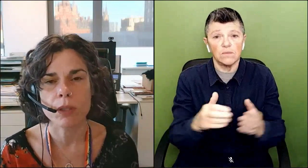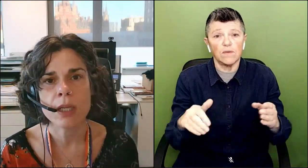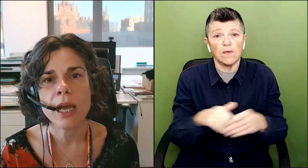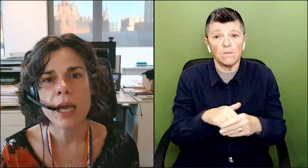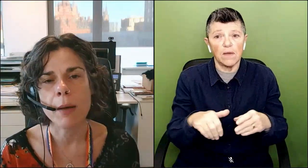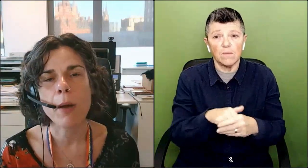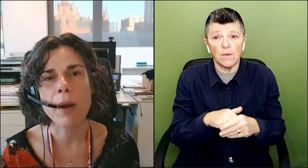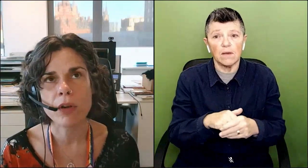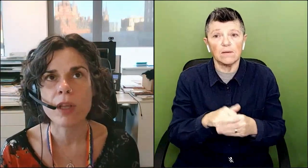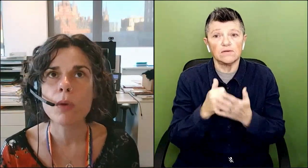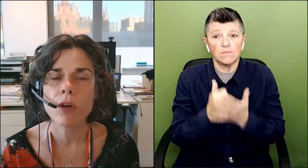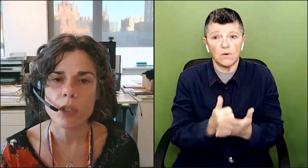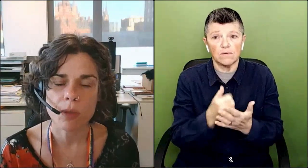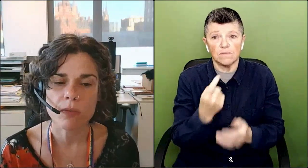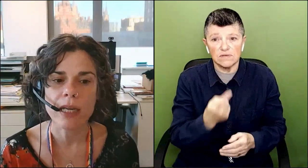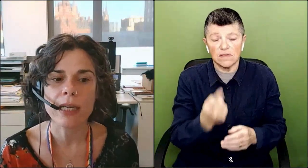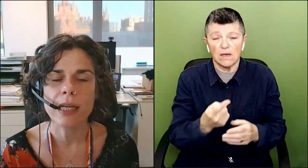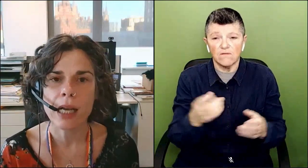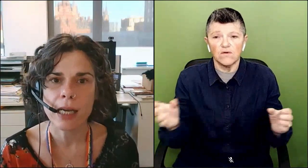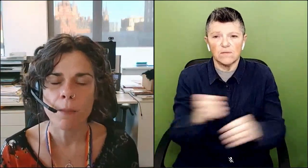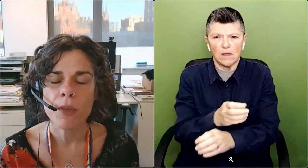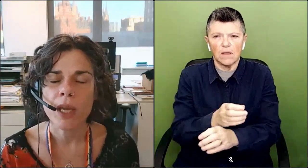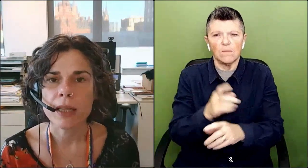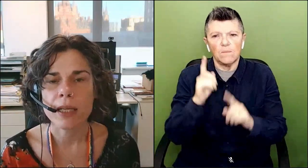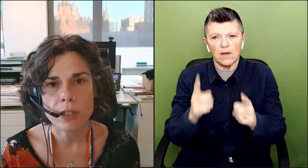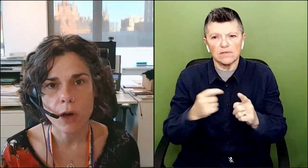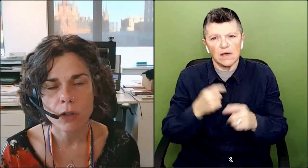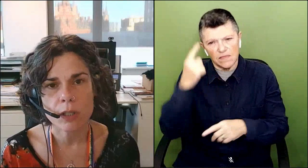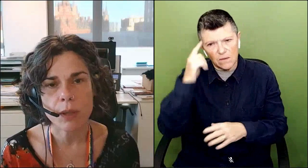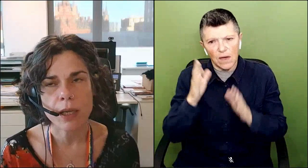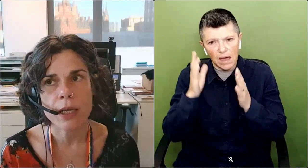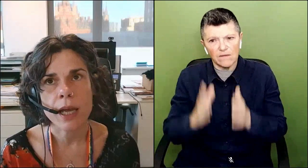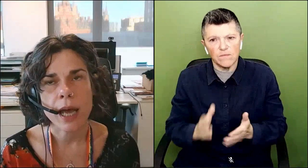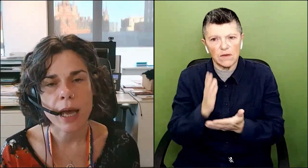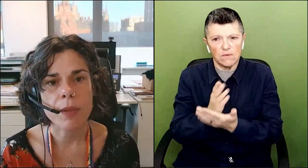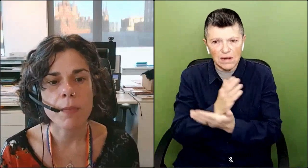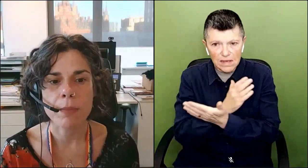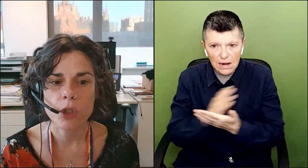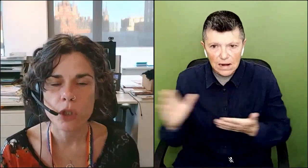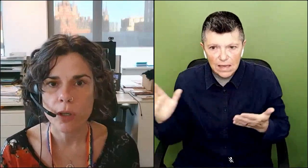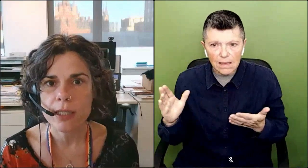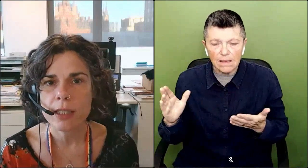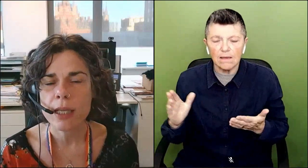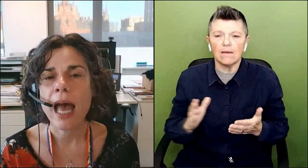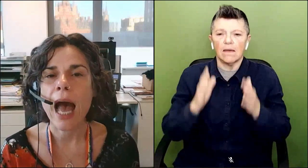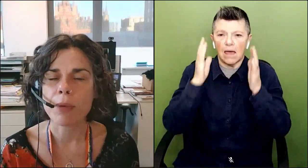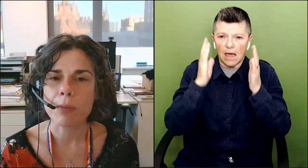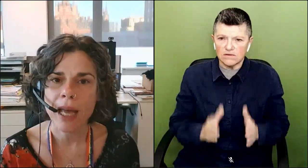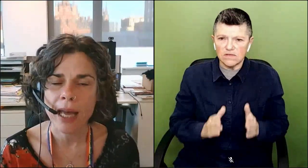However, I think we've got to be really clear that it's got to be the member's choice, and